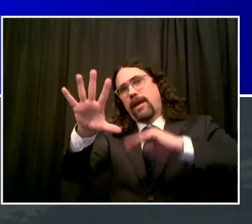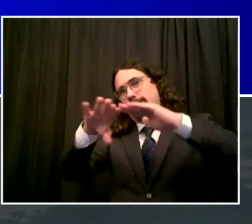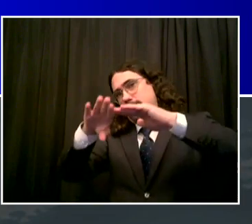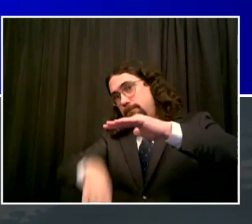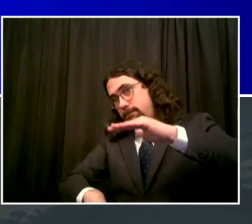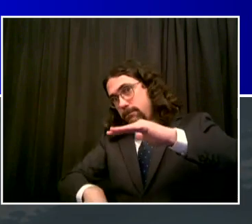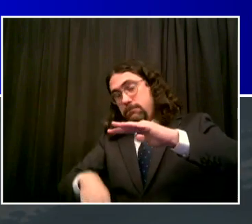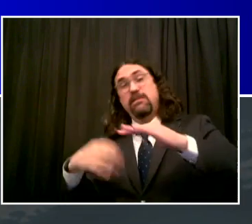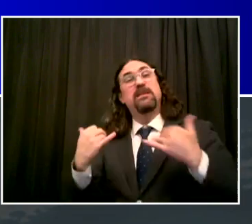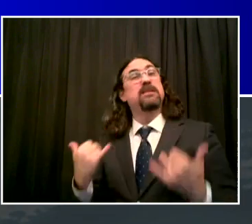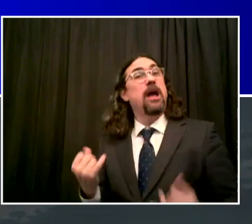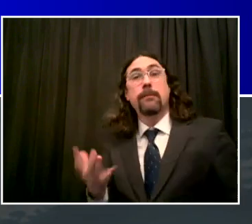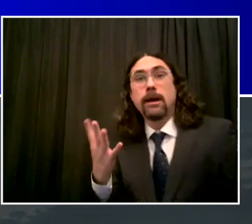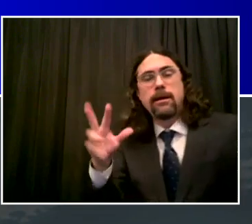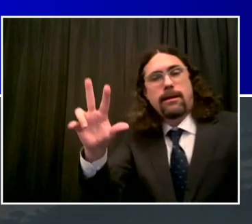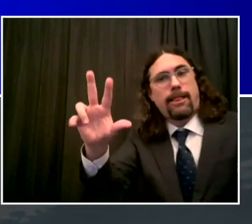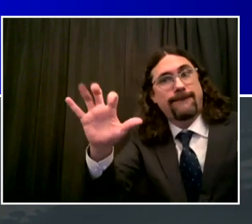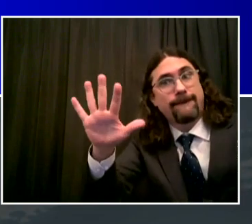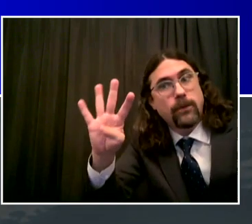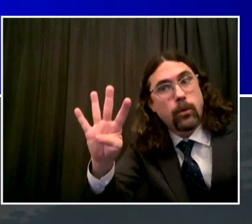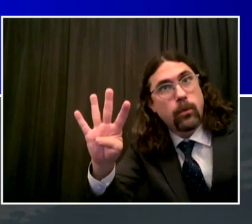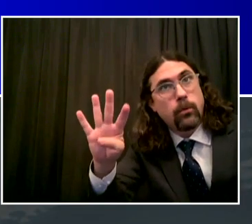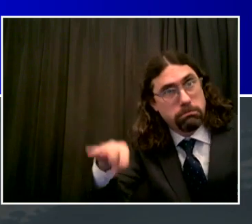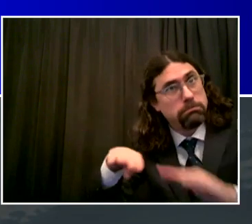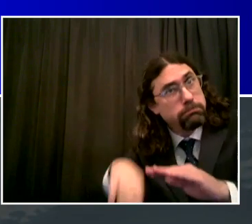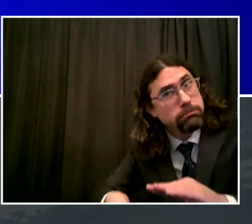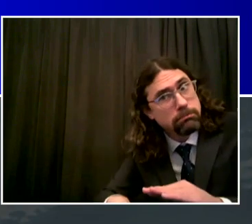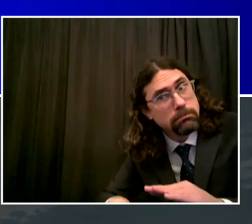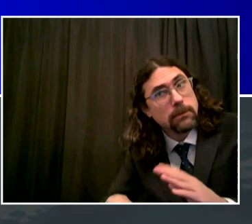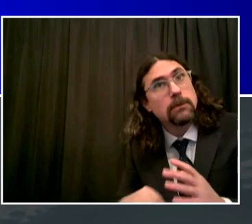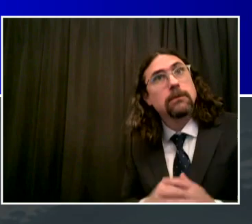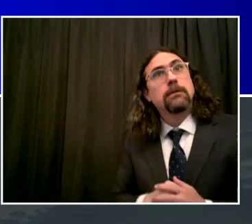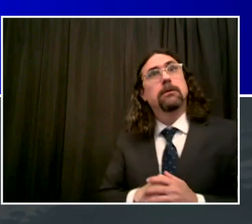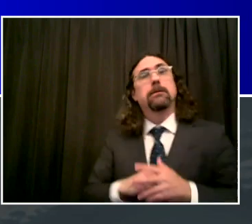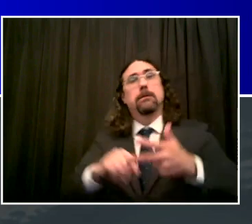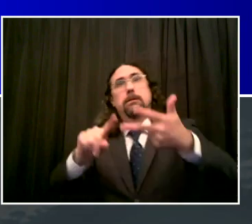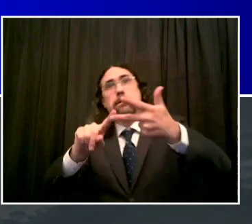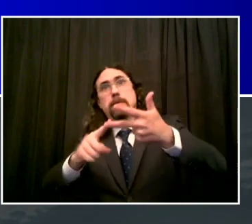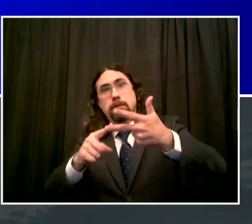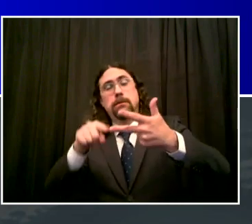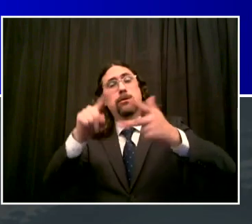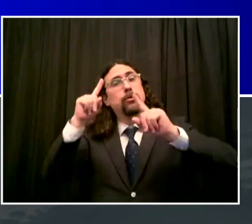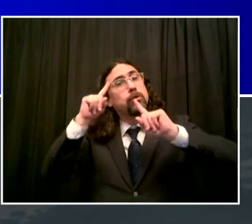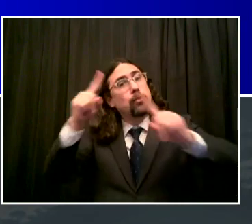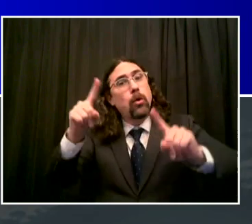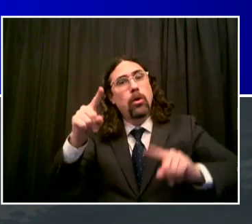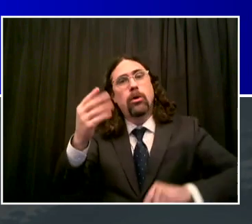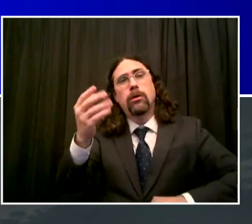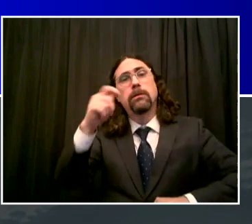IN THE CITY, 4 %. THE LOWEST